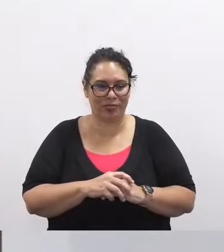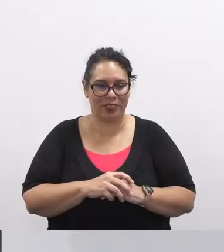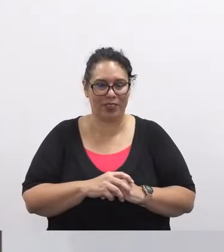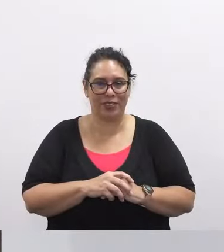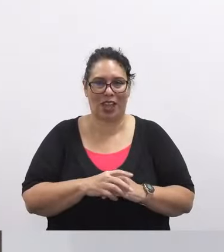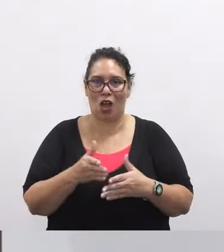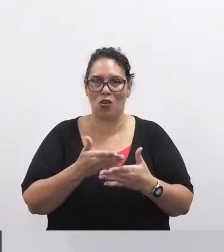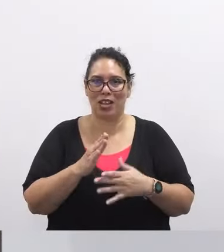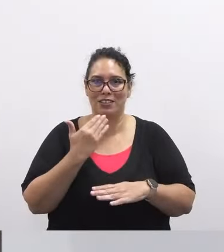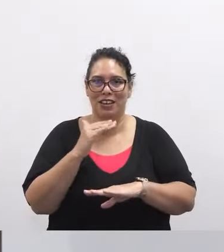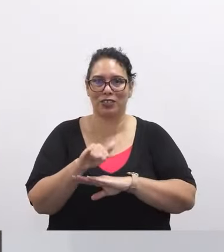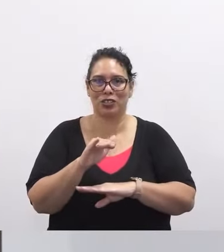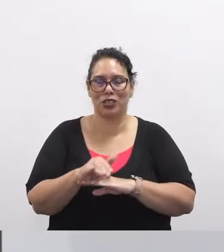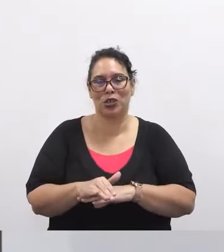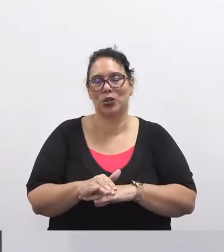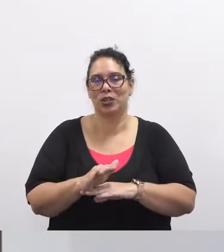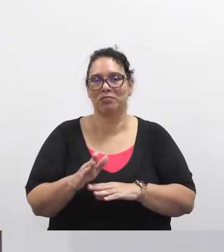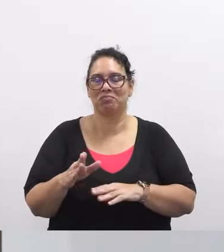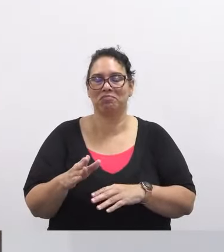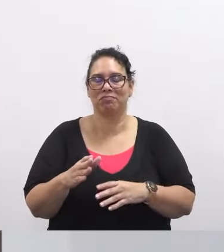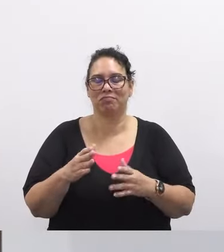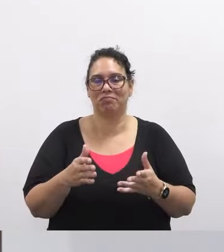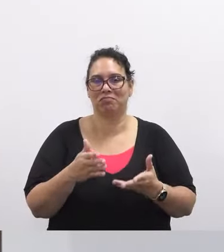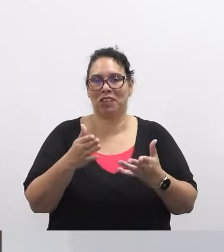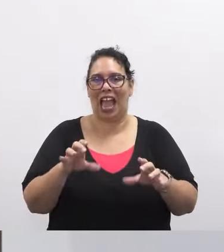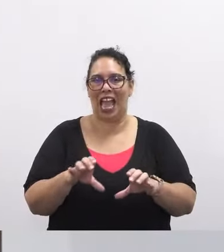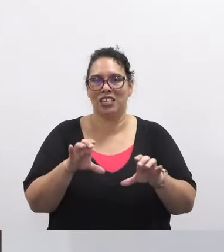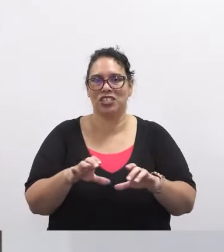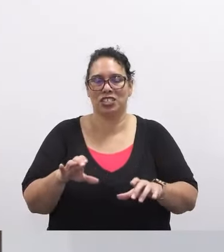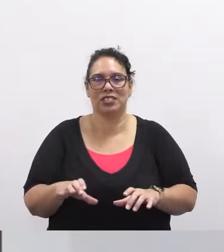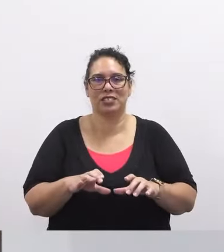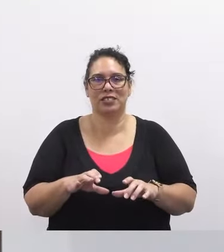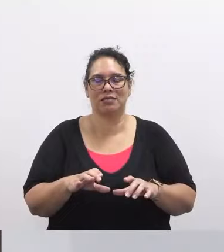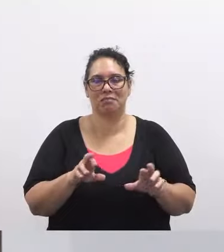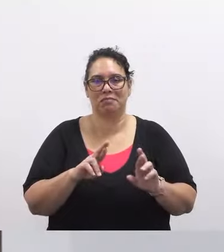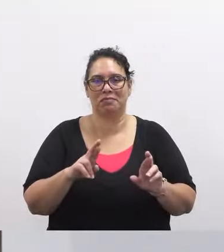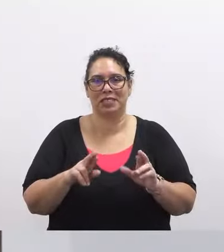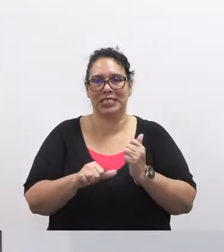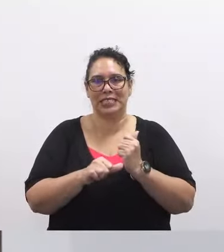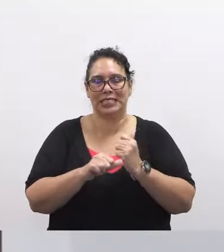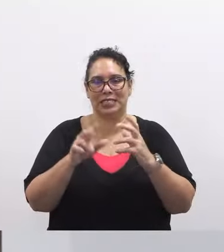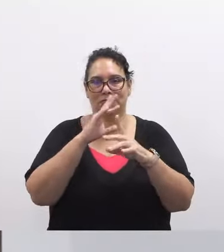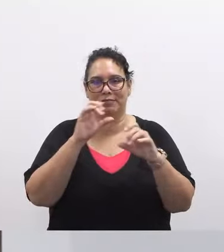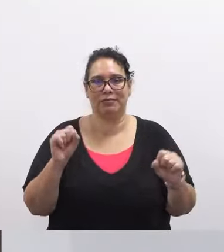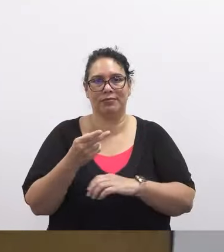All right, good afternoon. I present the following proposed actions prepared by the Assistant Superintendent of Human Resource Services